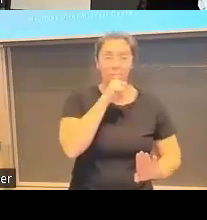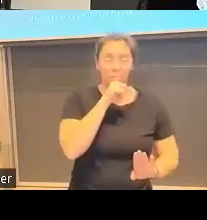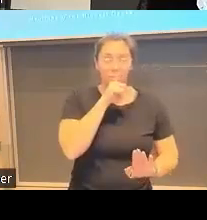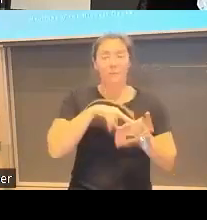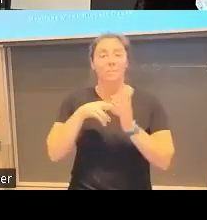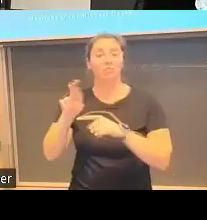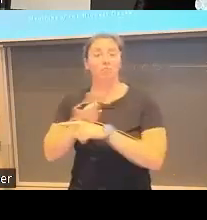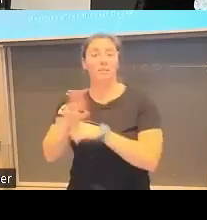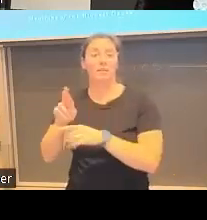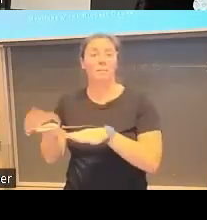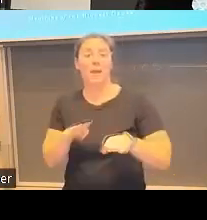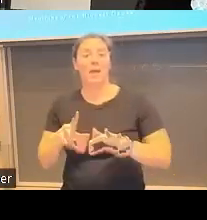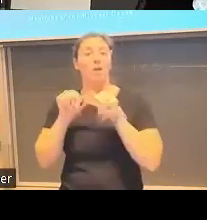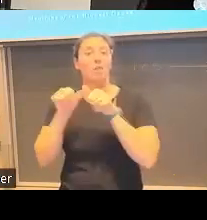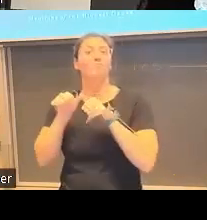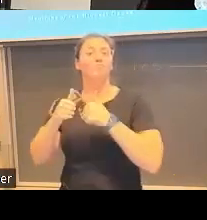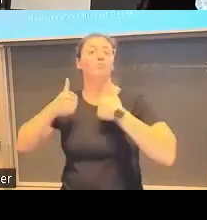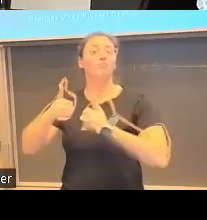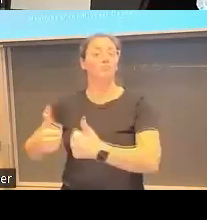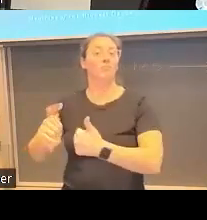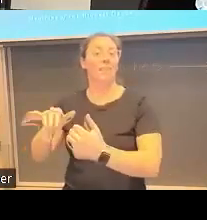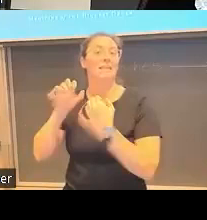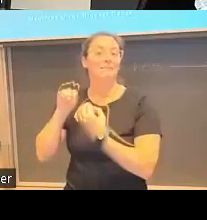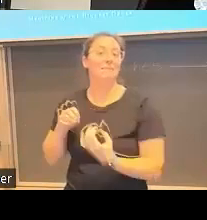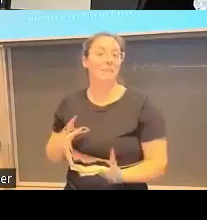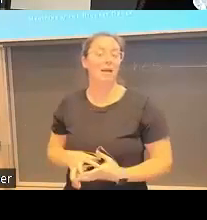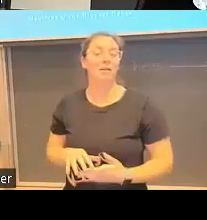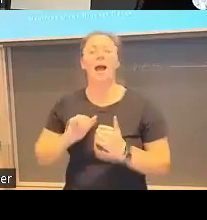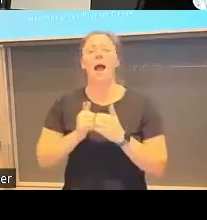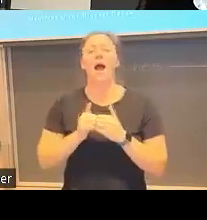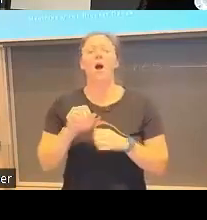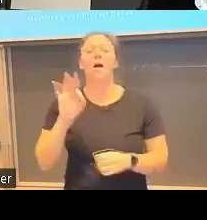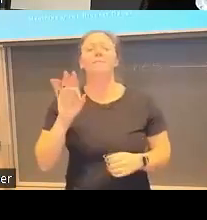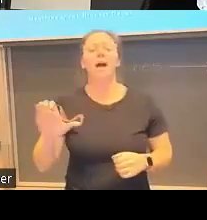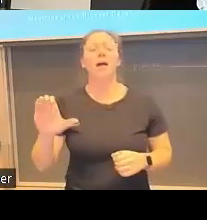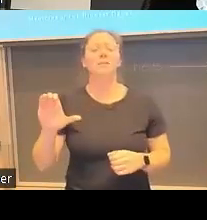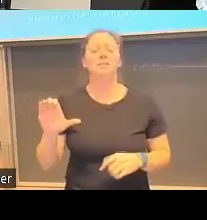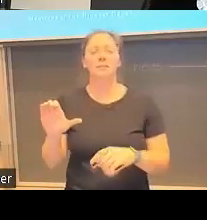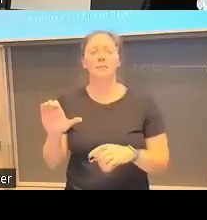is going well and that that's the feedback and how do we move faculty um toward a direction of